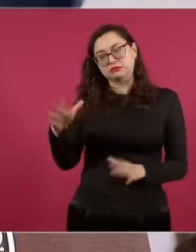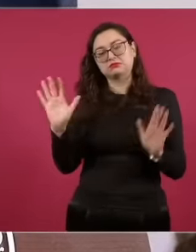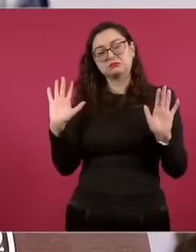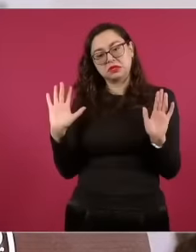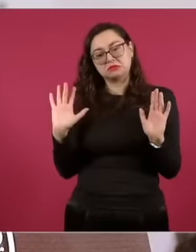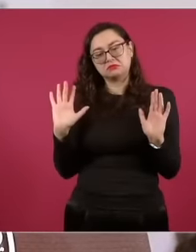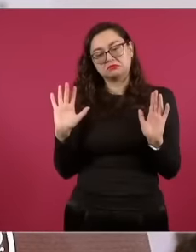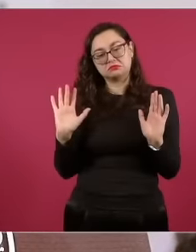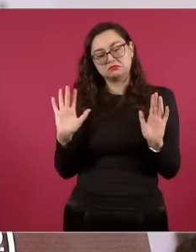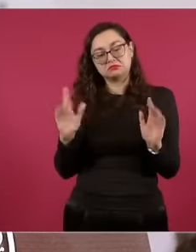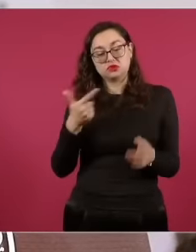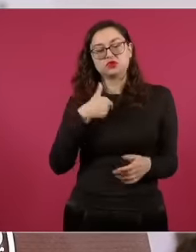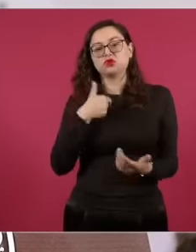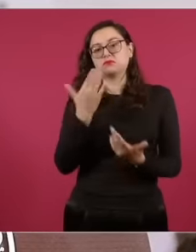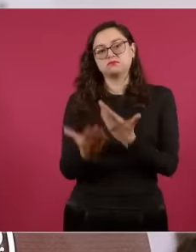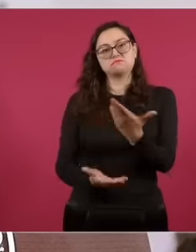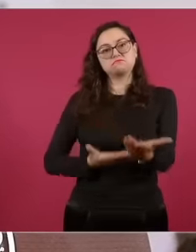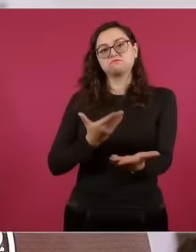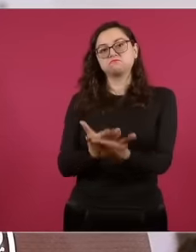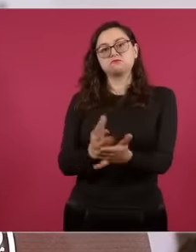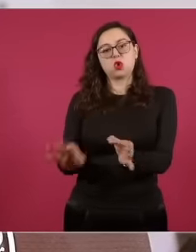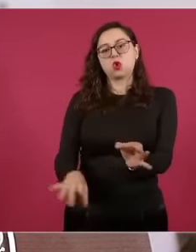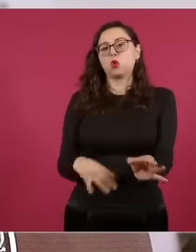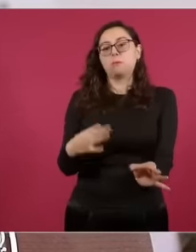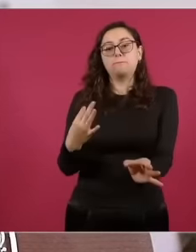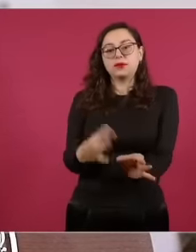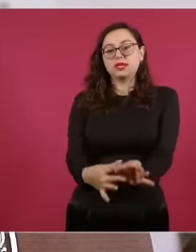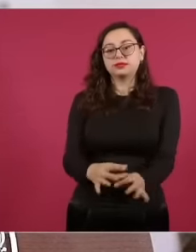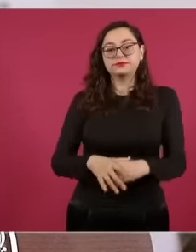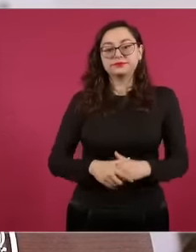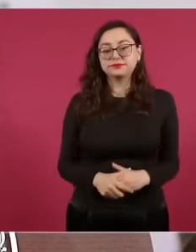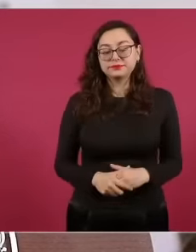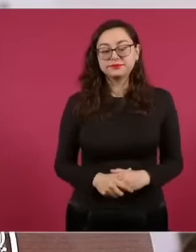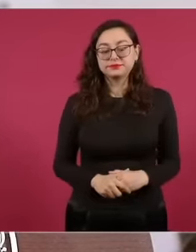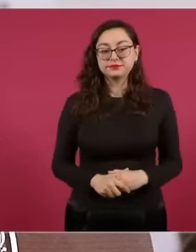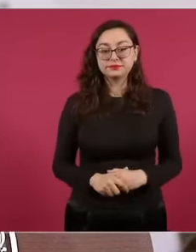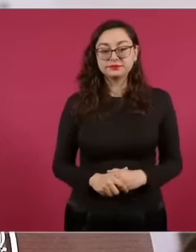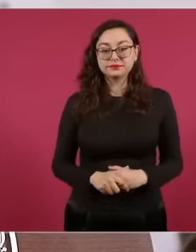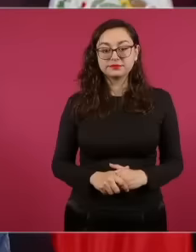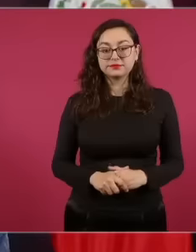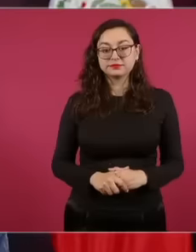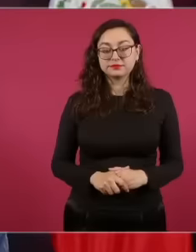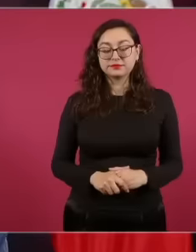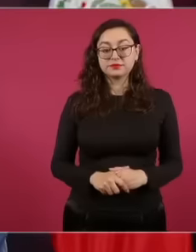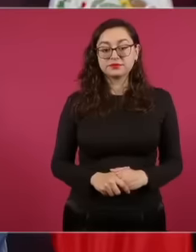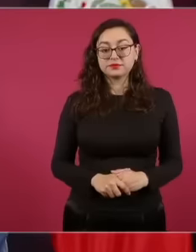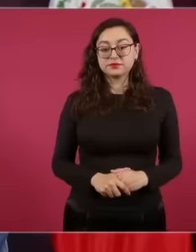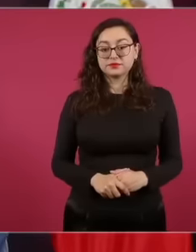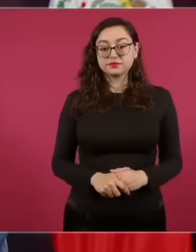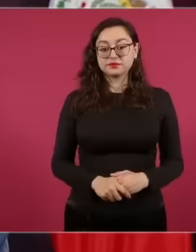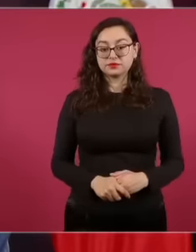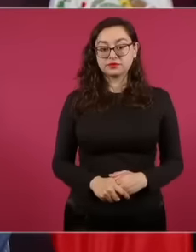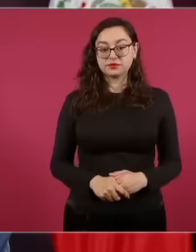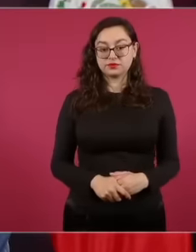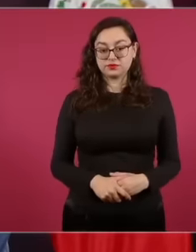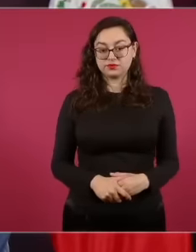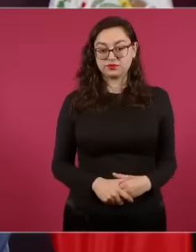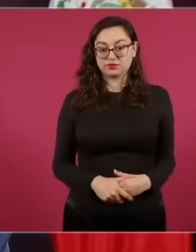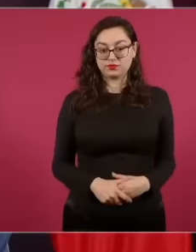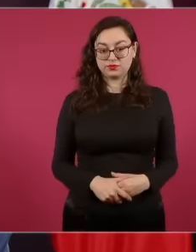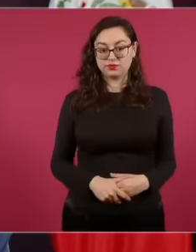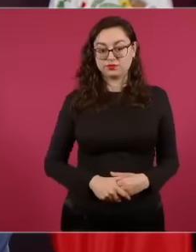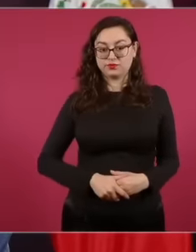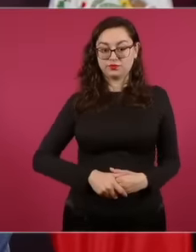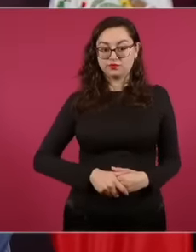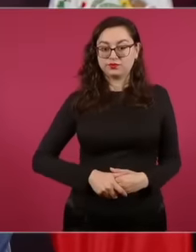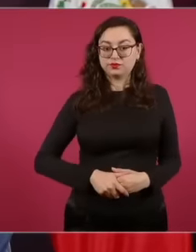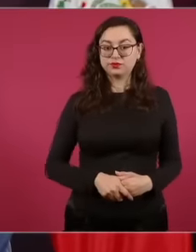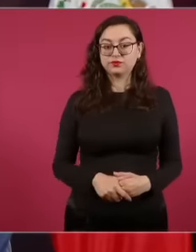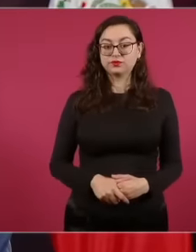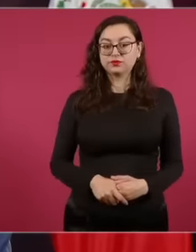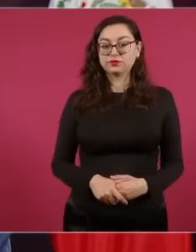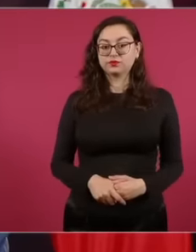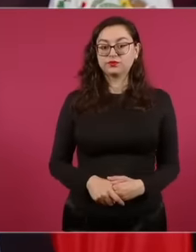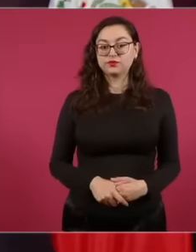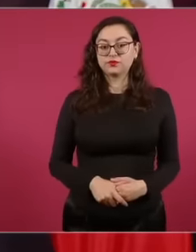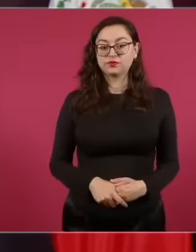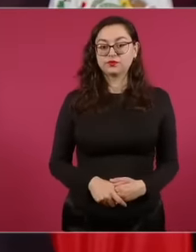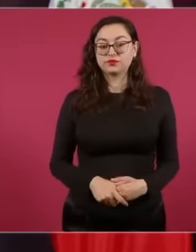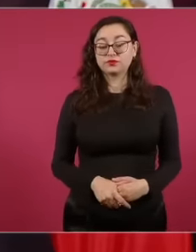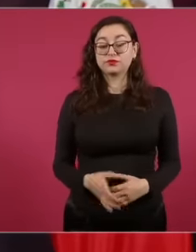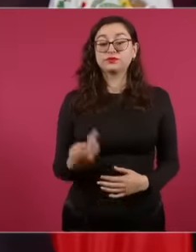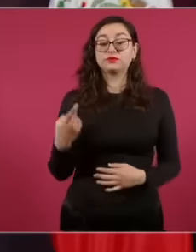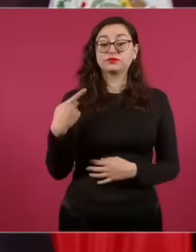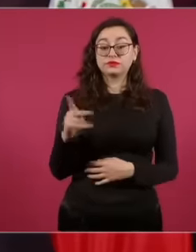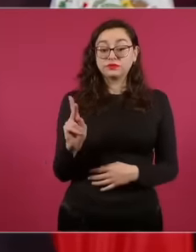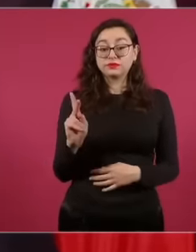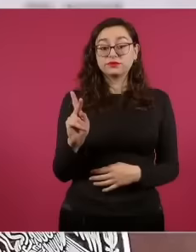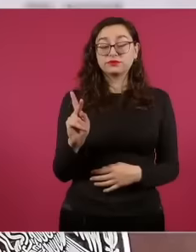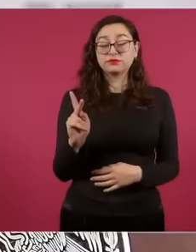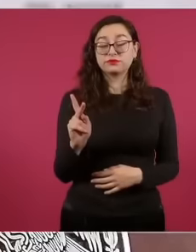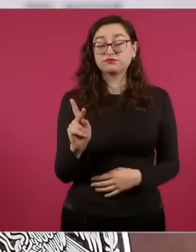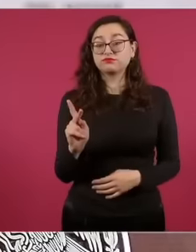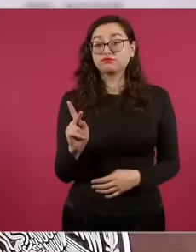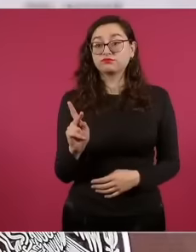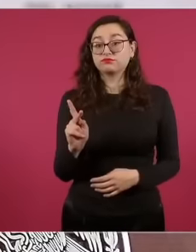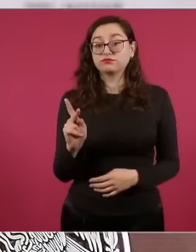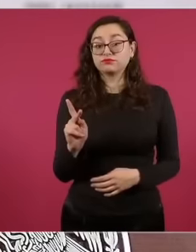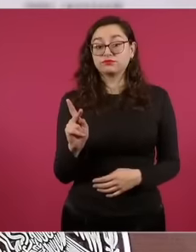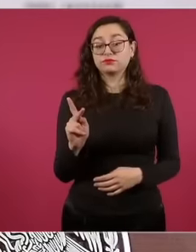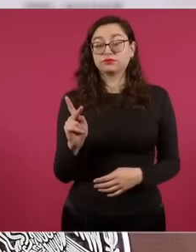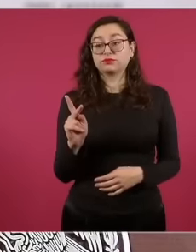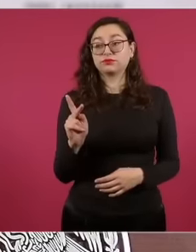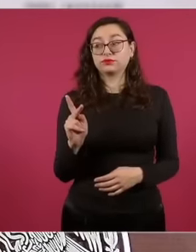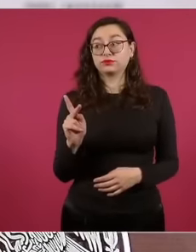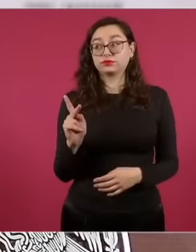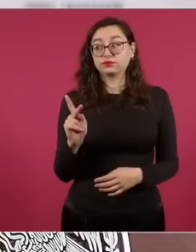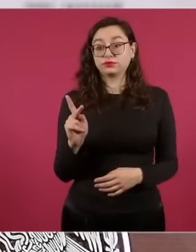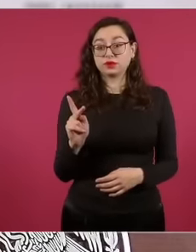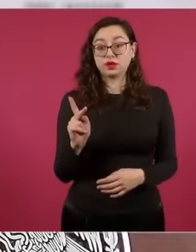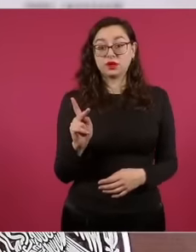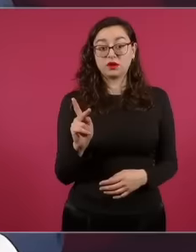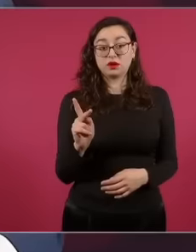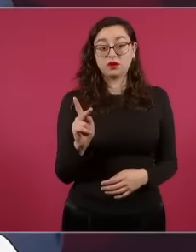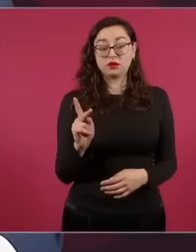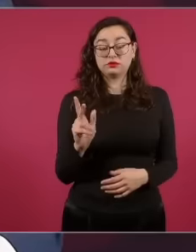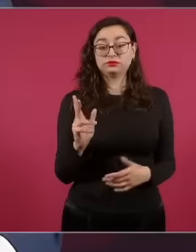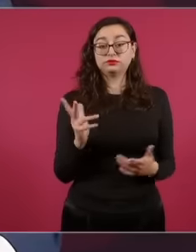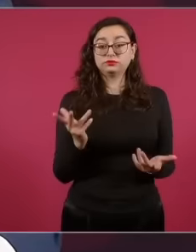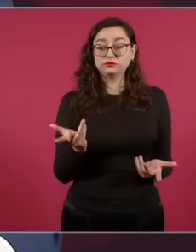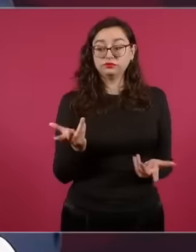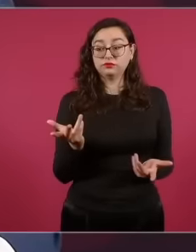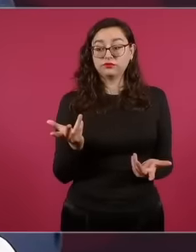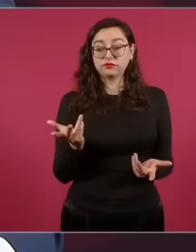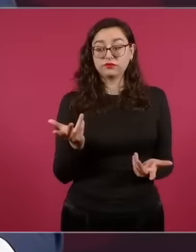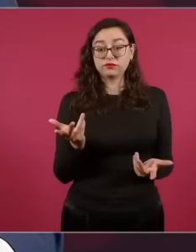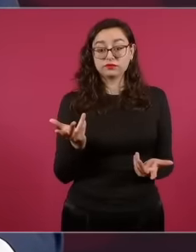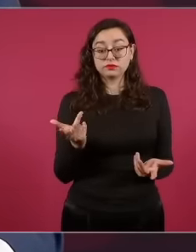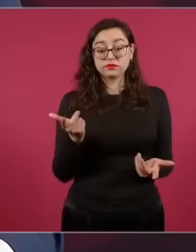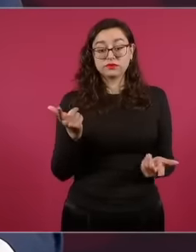fulfilled but returning to the topic yes I would like the luckiest in the country